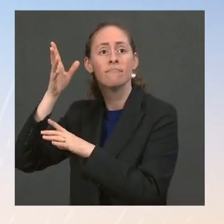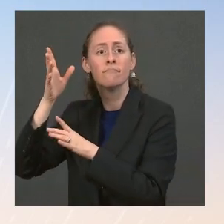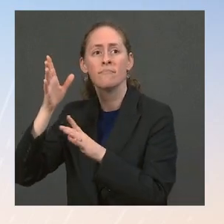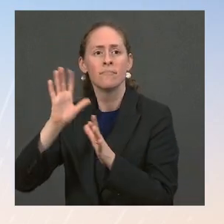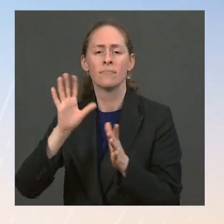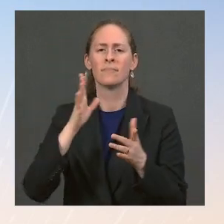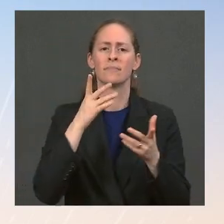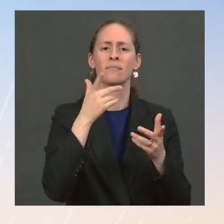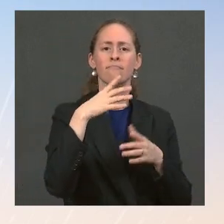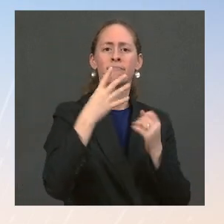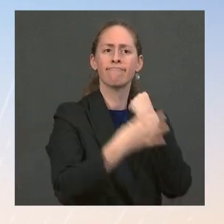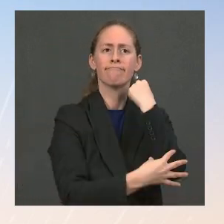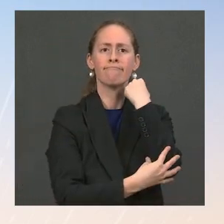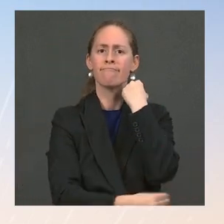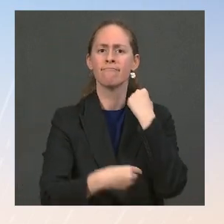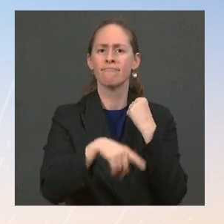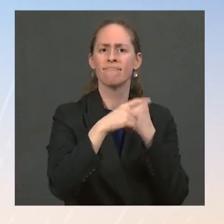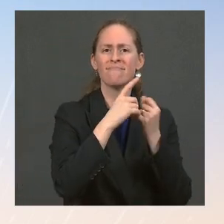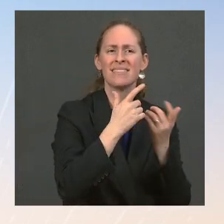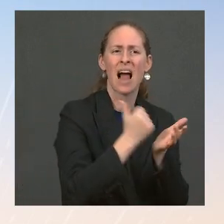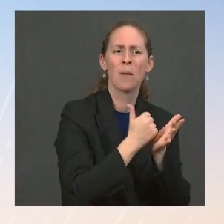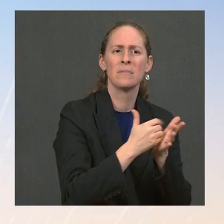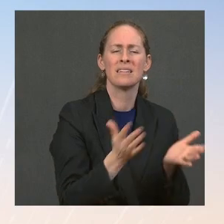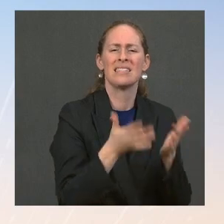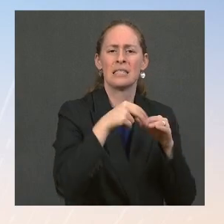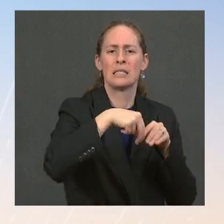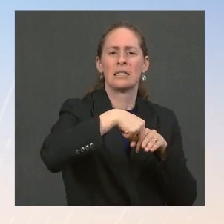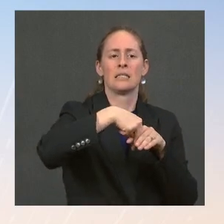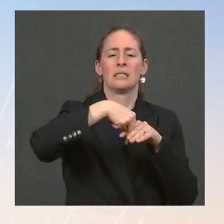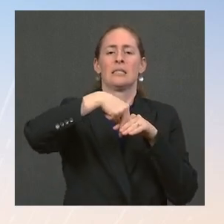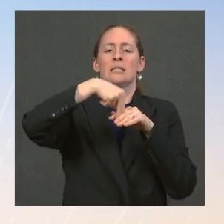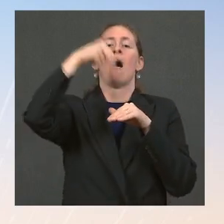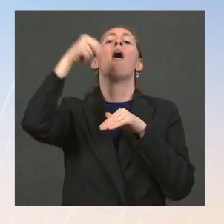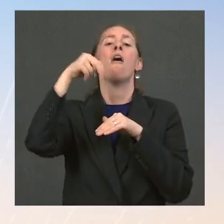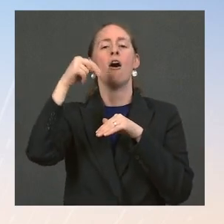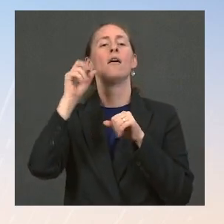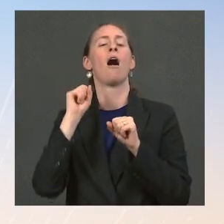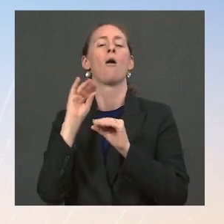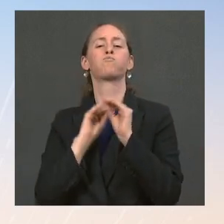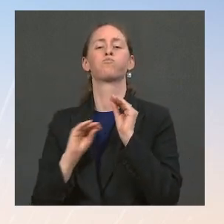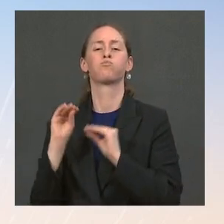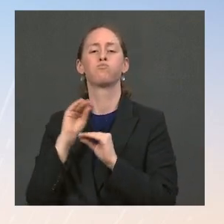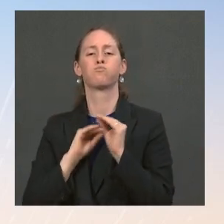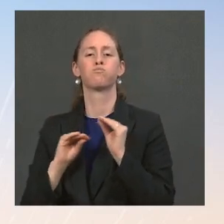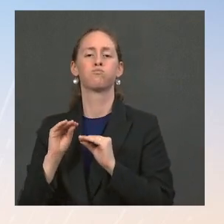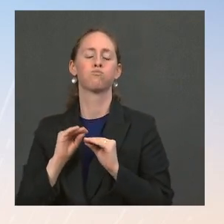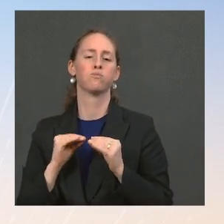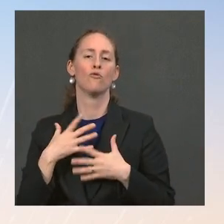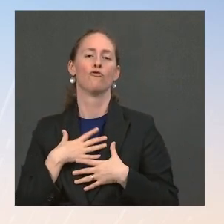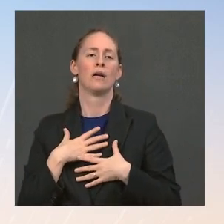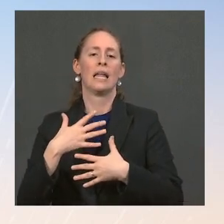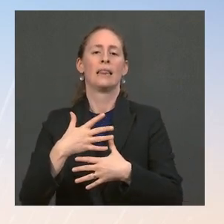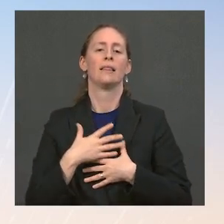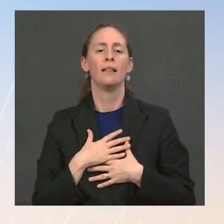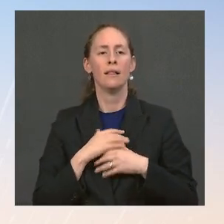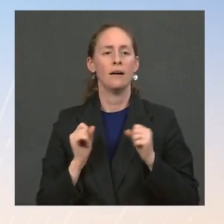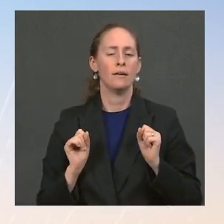That's really what he's focused on doing in terms of how it's impacting people who are sitting at home, worried about their economic future.